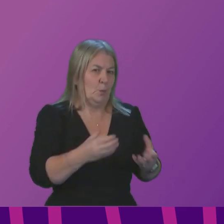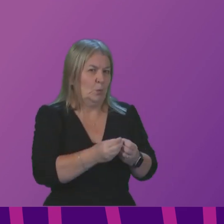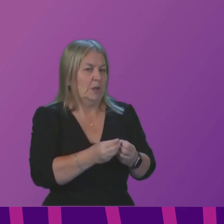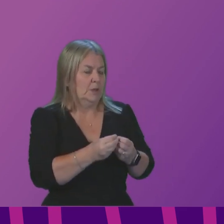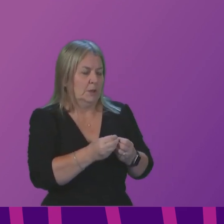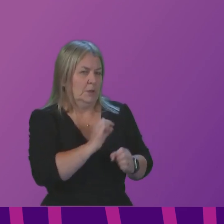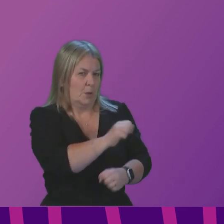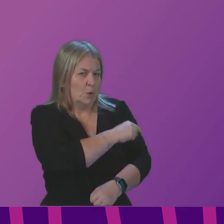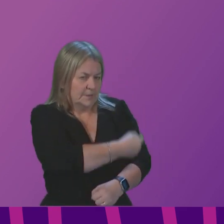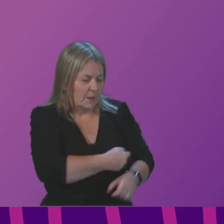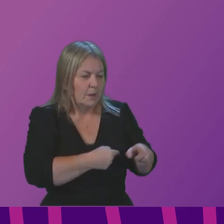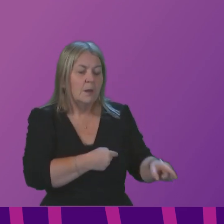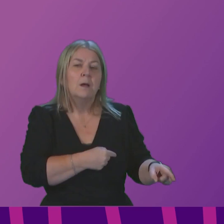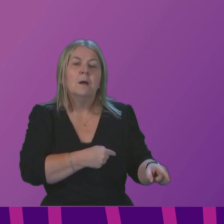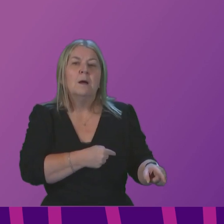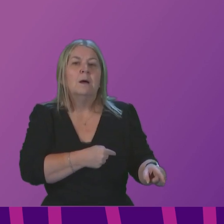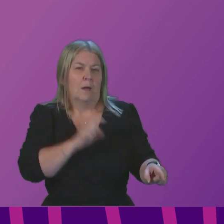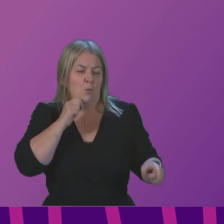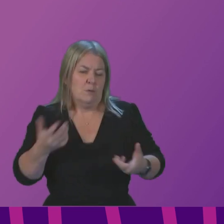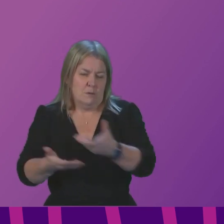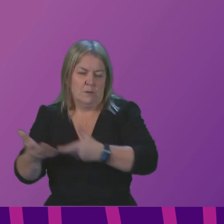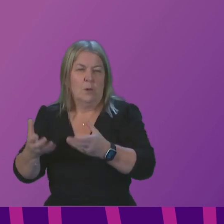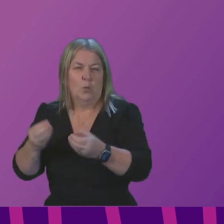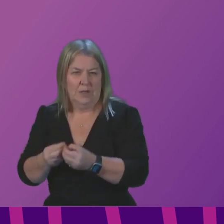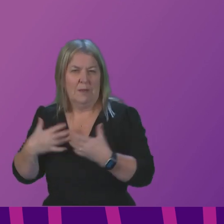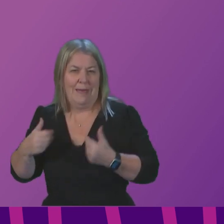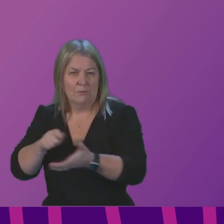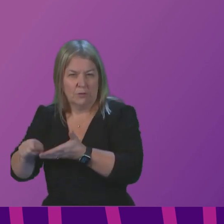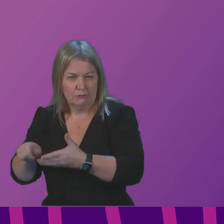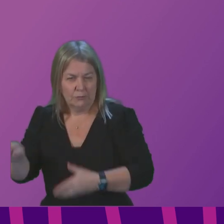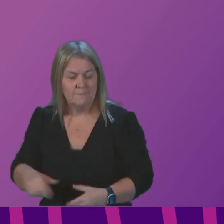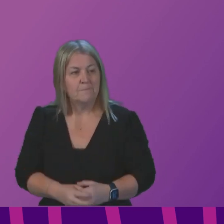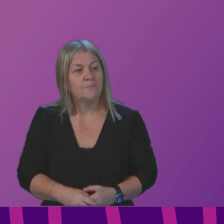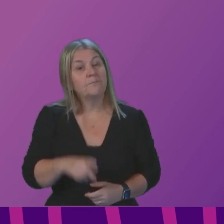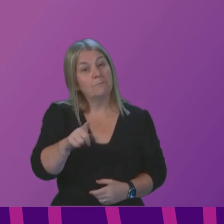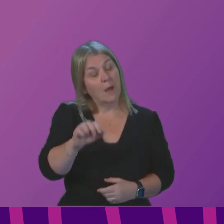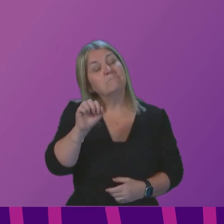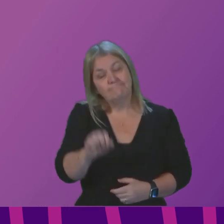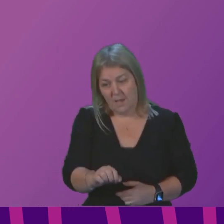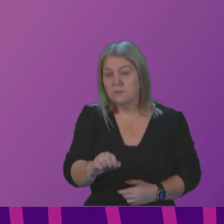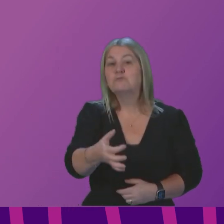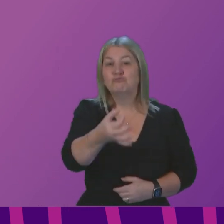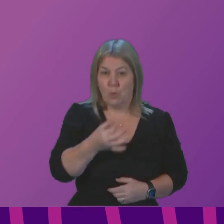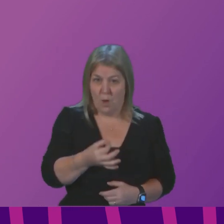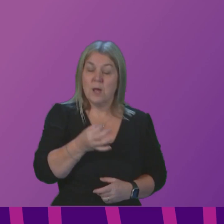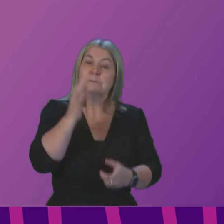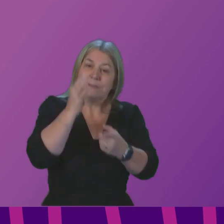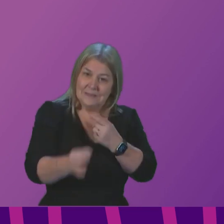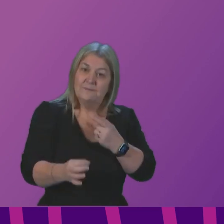On Louise Slorance’s other two requests, I absolutely understand why the requests have